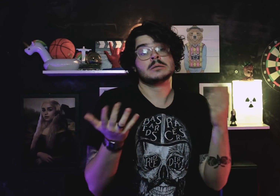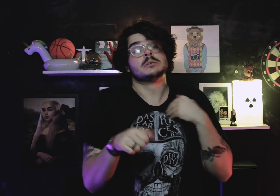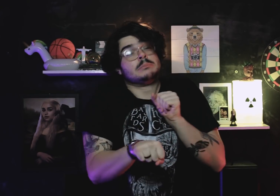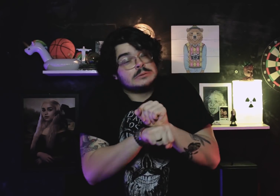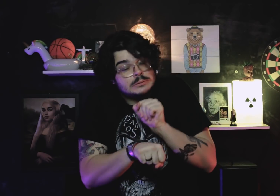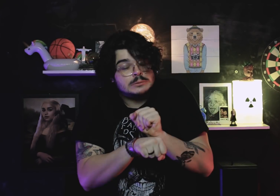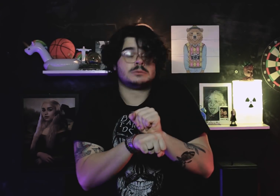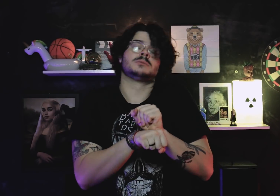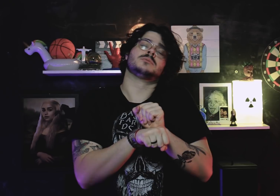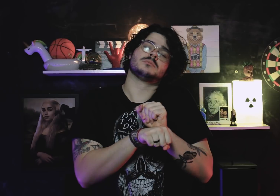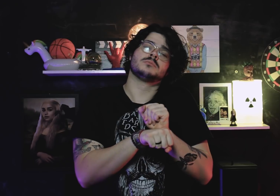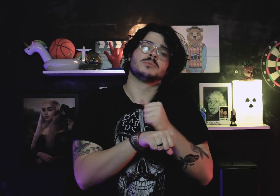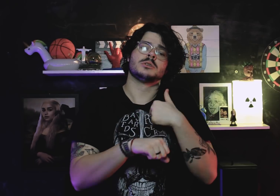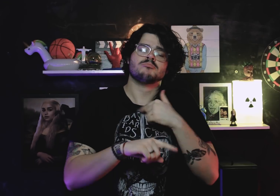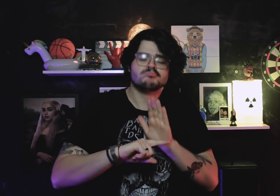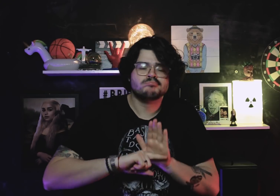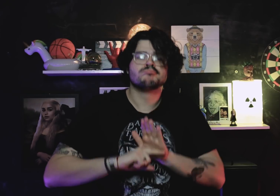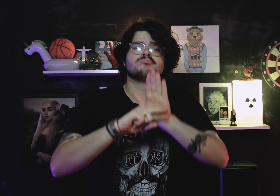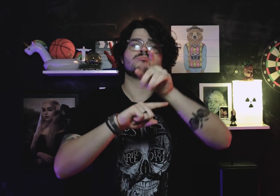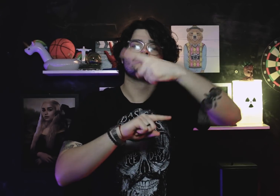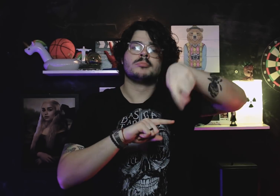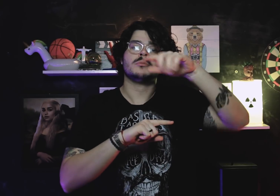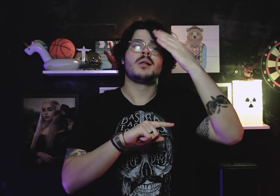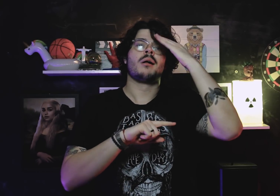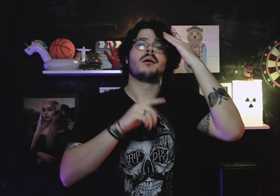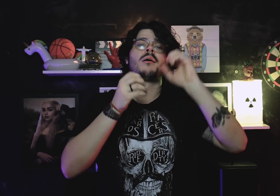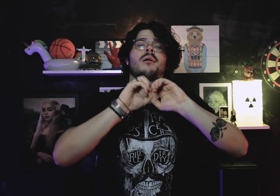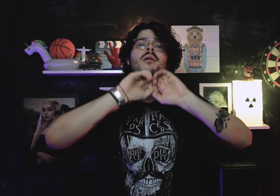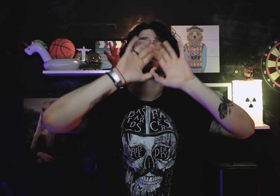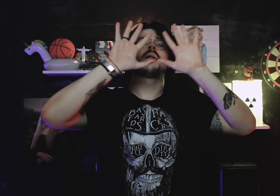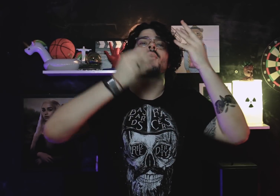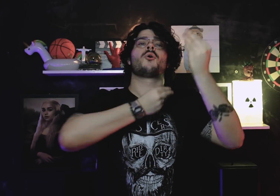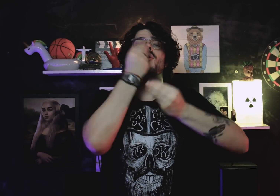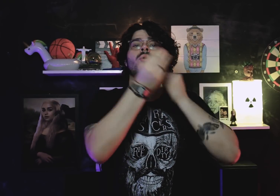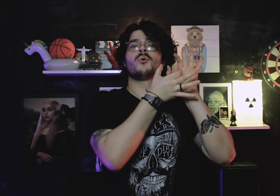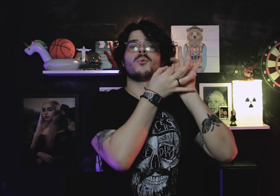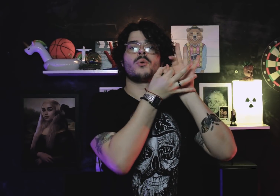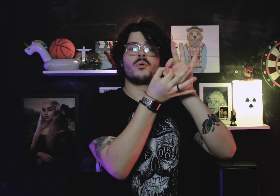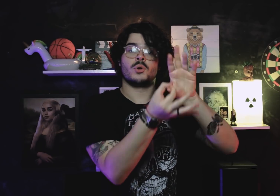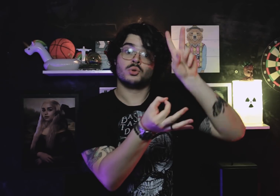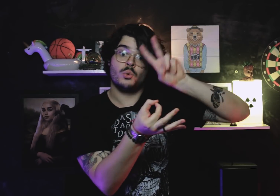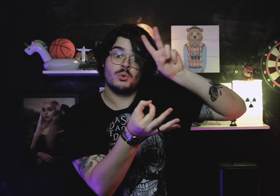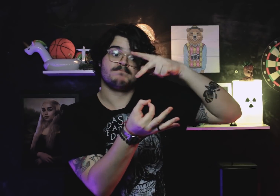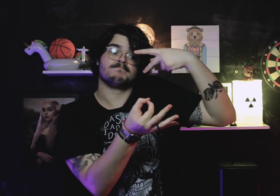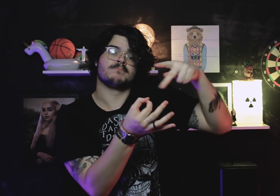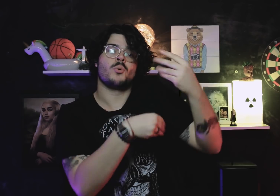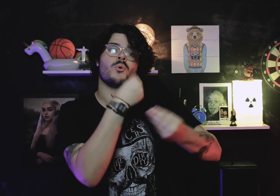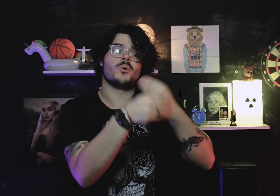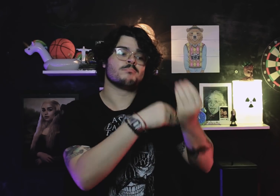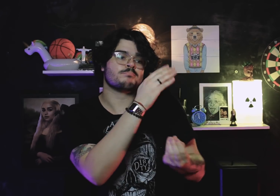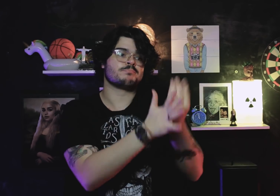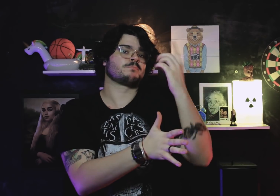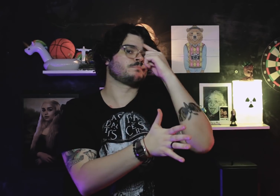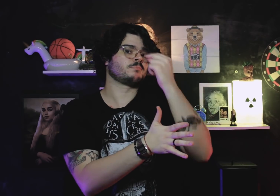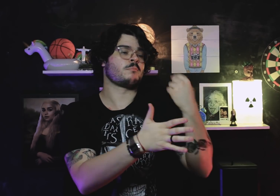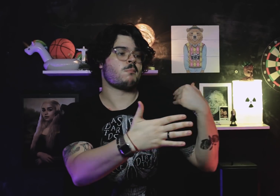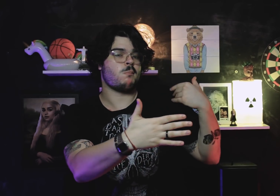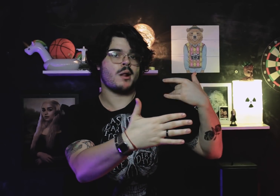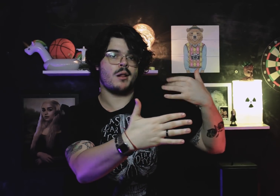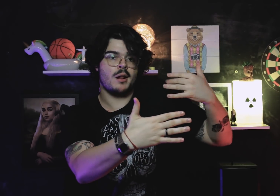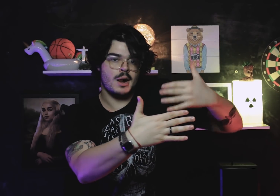but I hope it helped to understand the historical context of the witches.